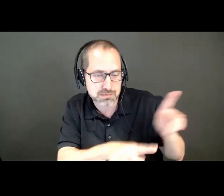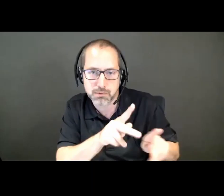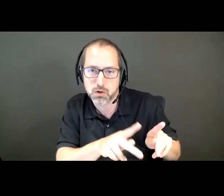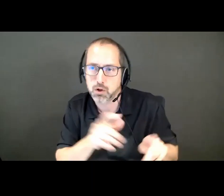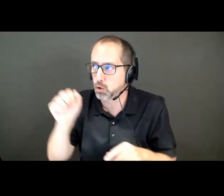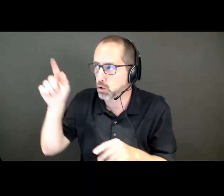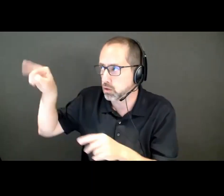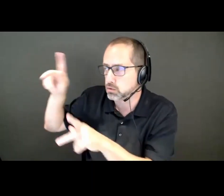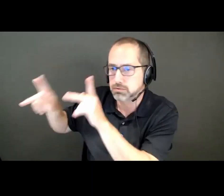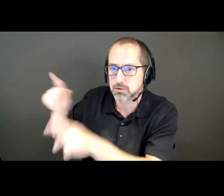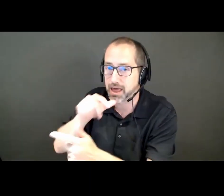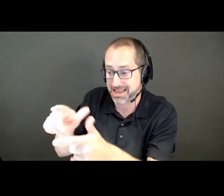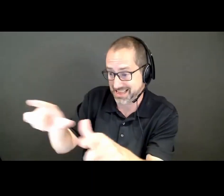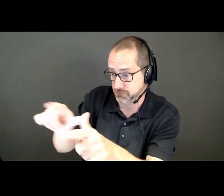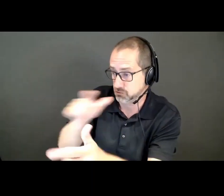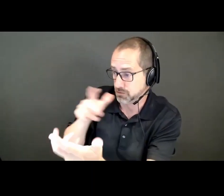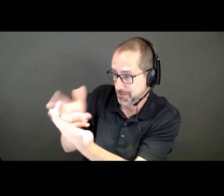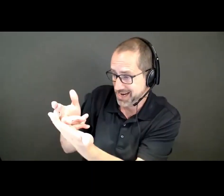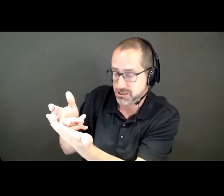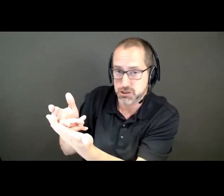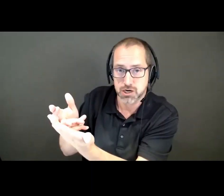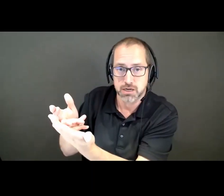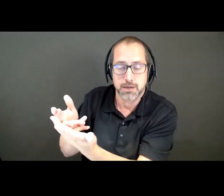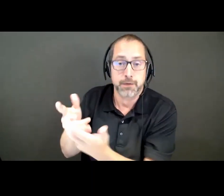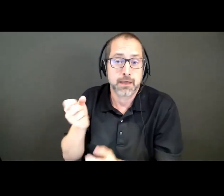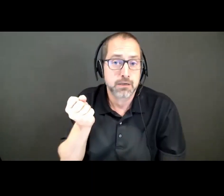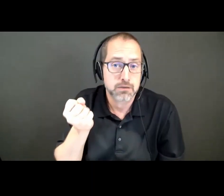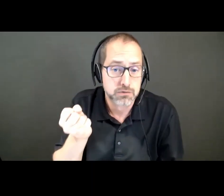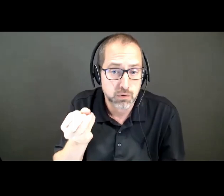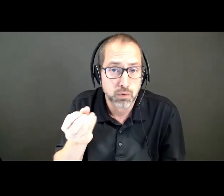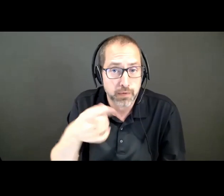change in terms of public policies. So, of course as David said, we need to customize the messages.